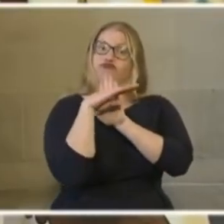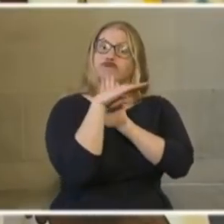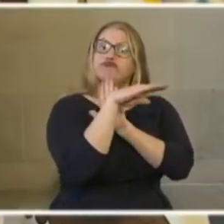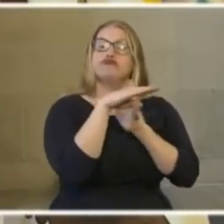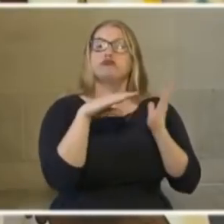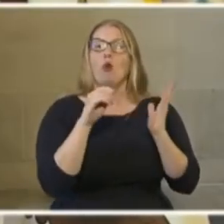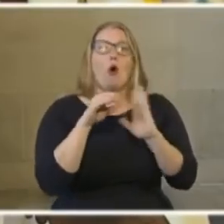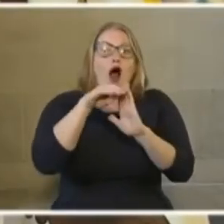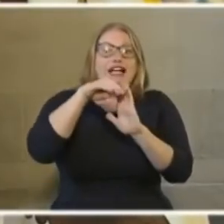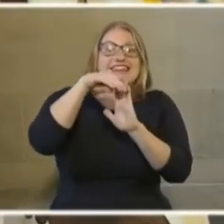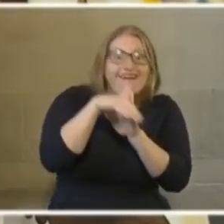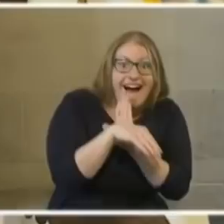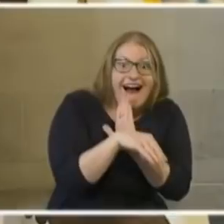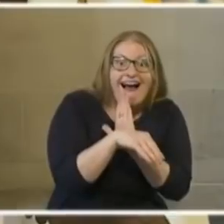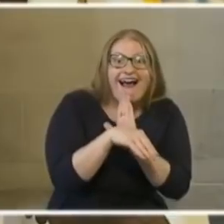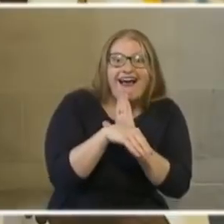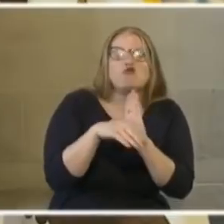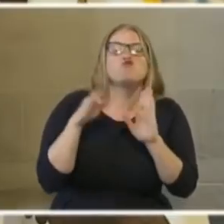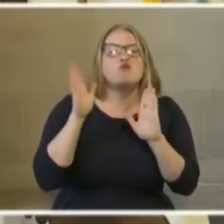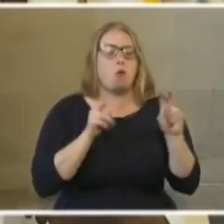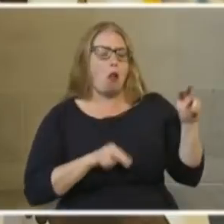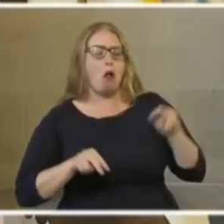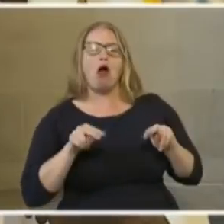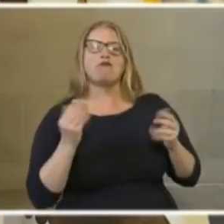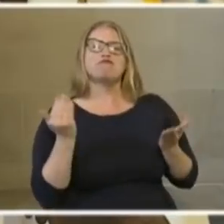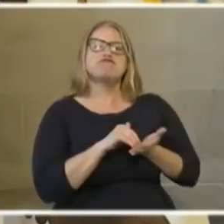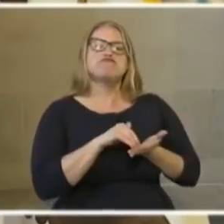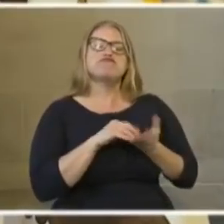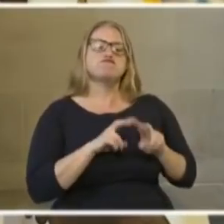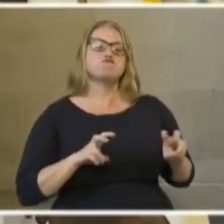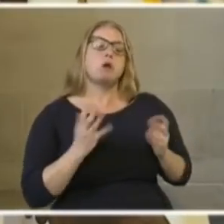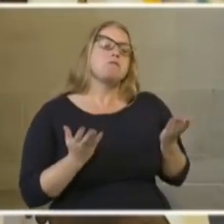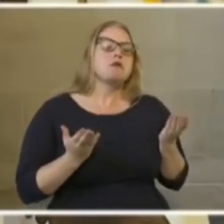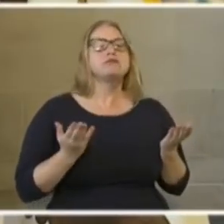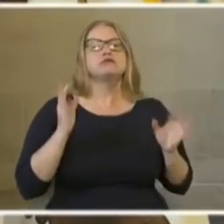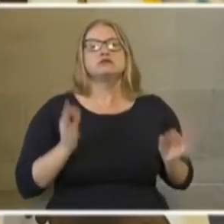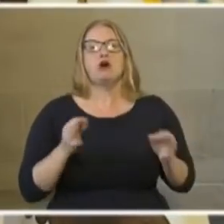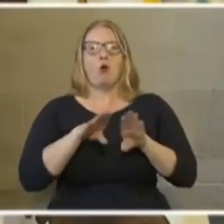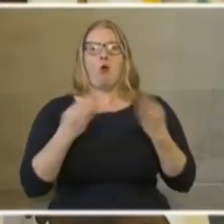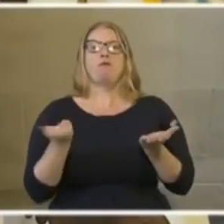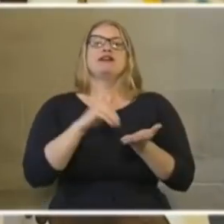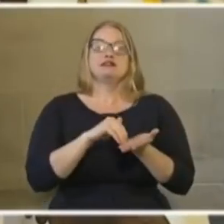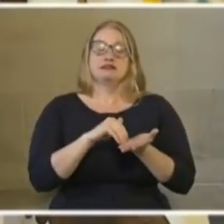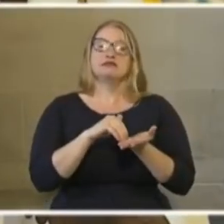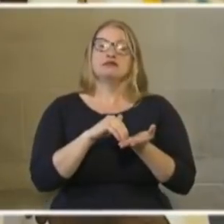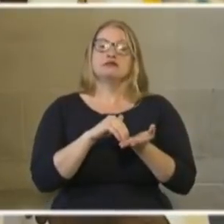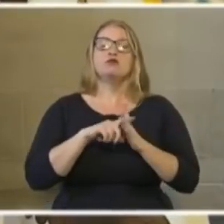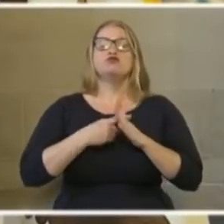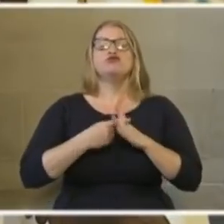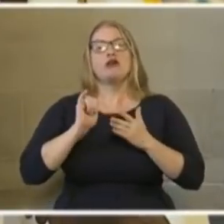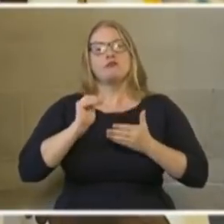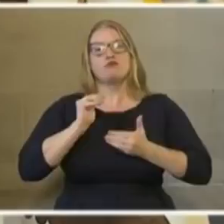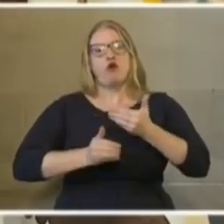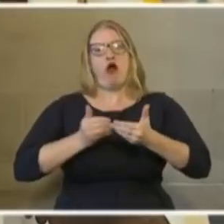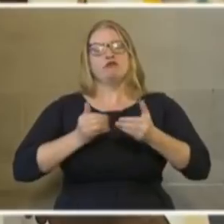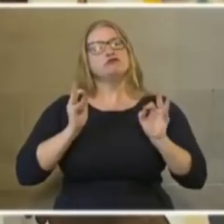INFORMATION AND TO MAKE THE DECISION, IF WE SEE THE NUMBERS STABILIZE OR DECLINE IN ANY